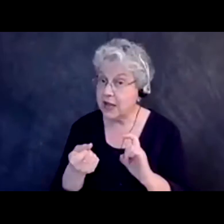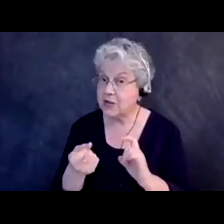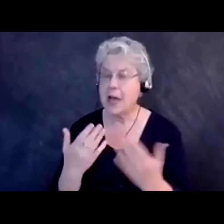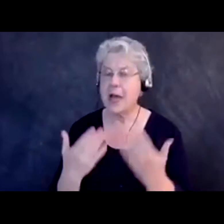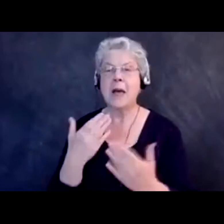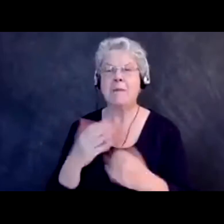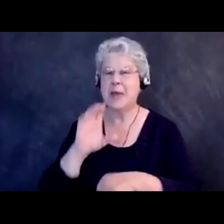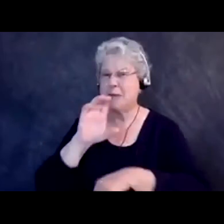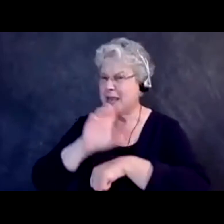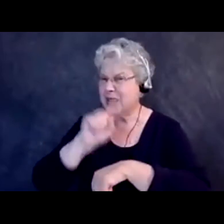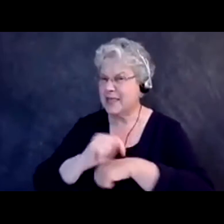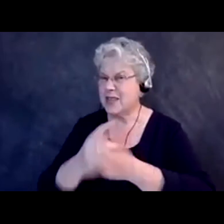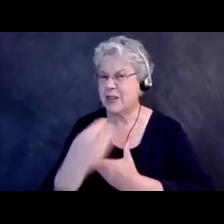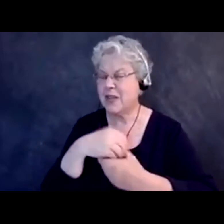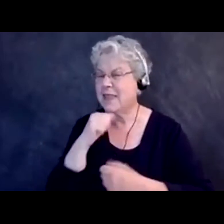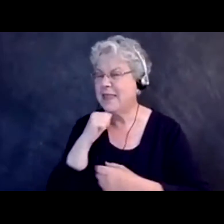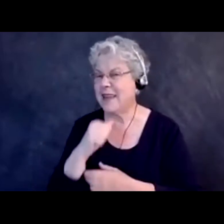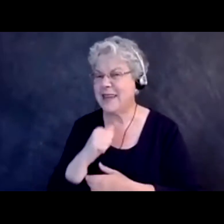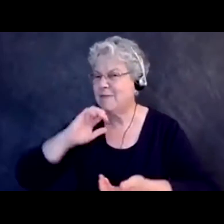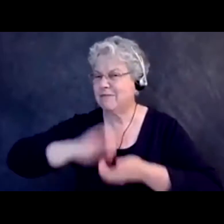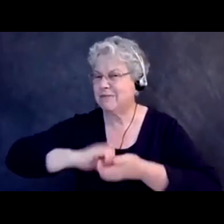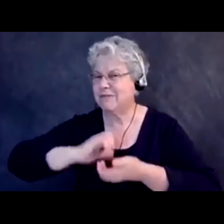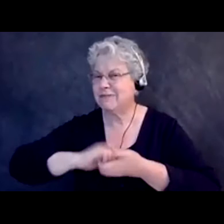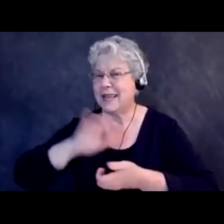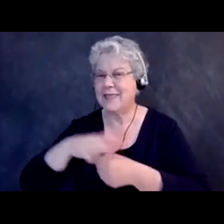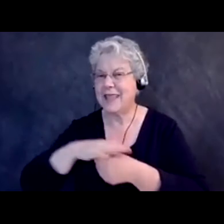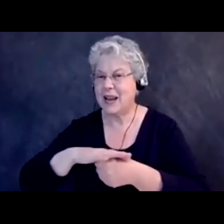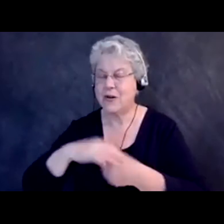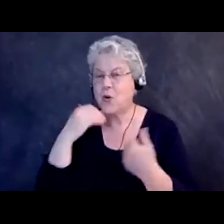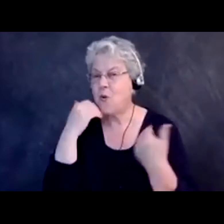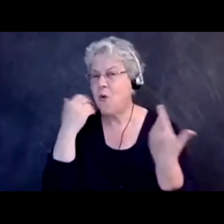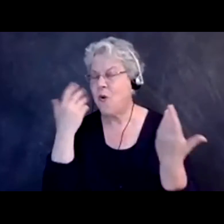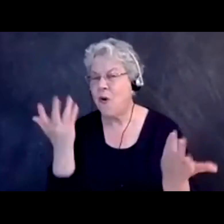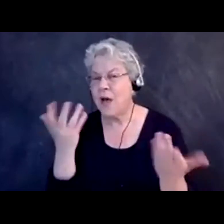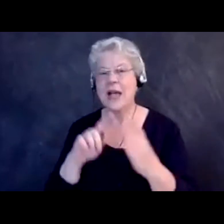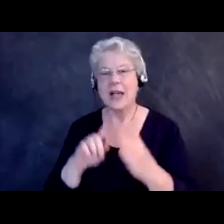too that was not working in that area. So I’d say start with the people, talk with the people